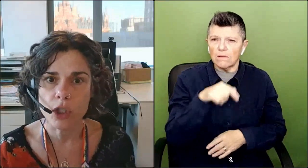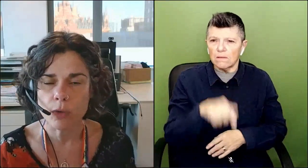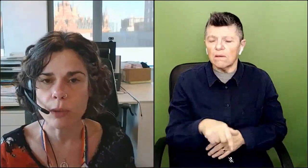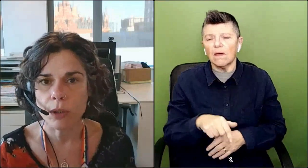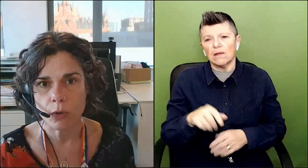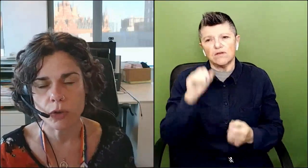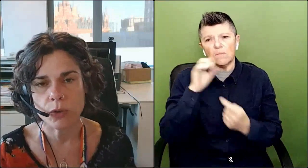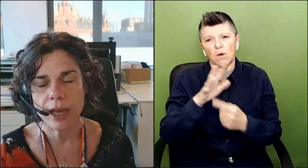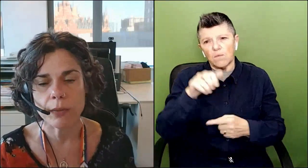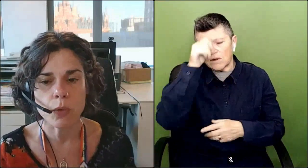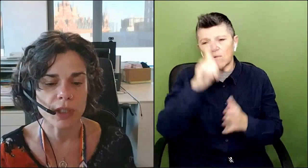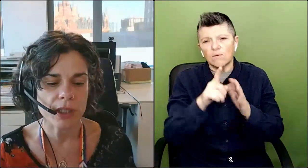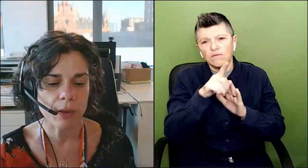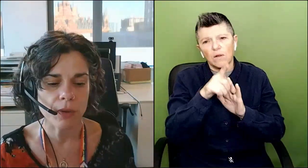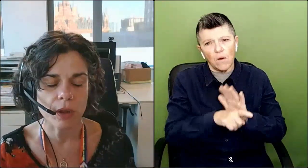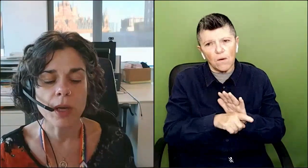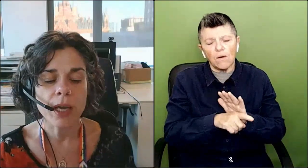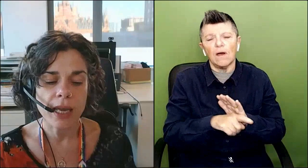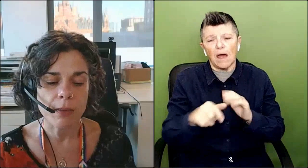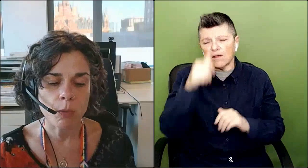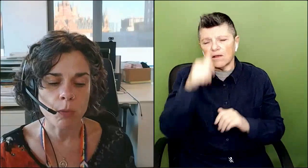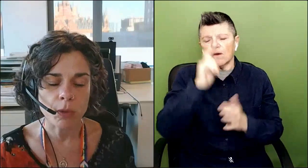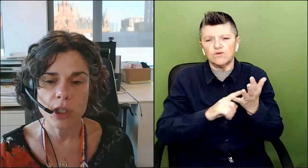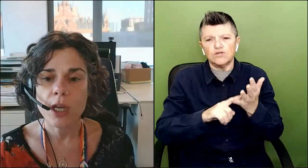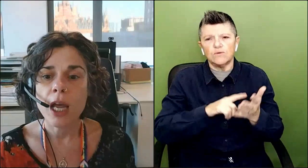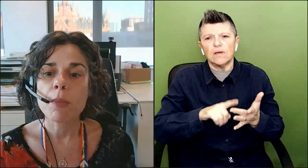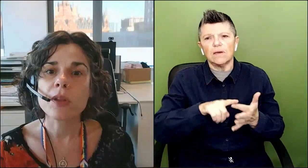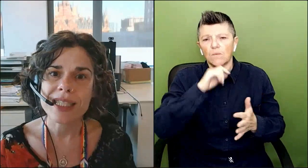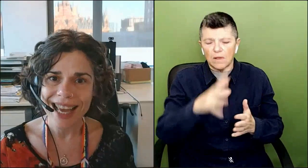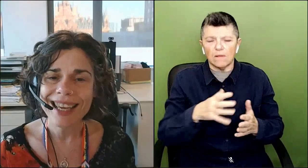like I say, I know Julie will go through that in more detail with you in a moment.